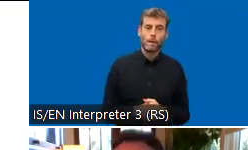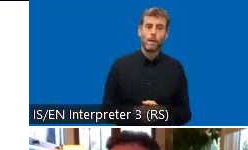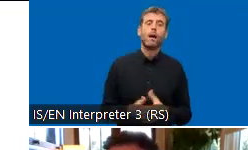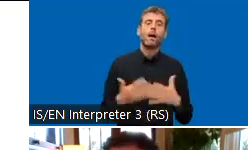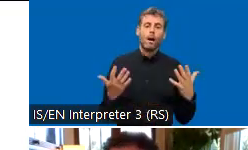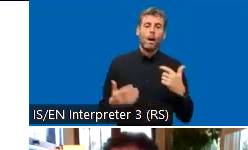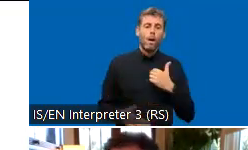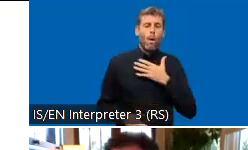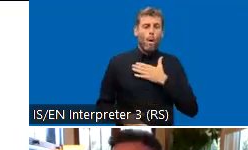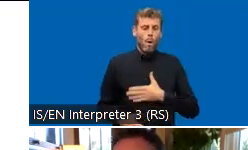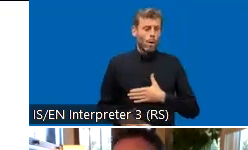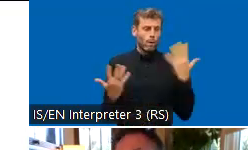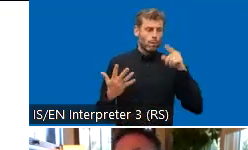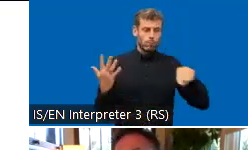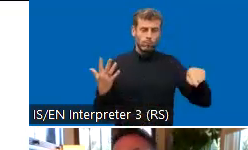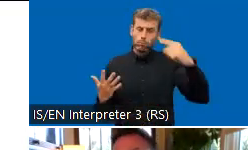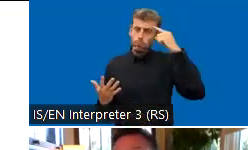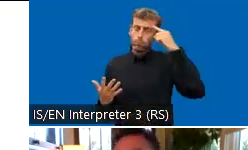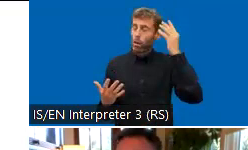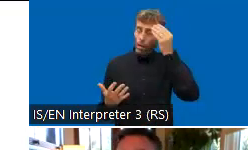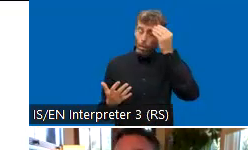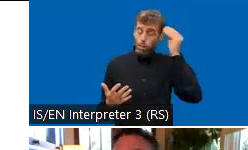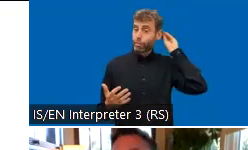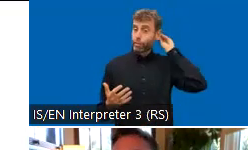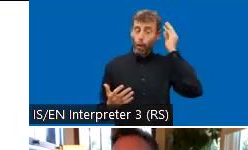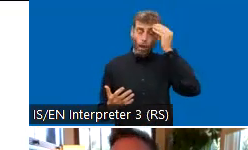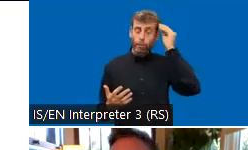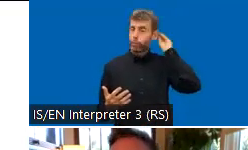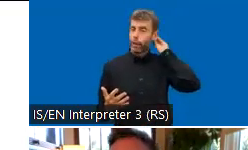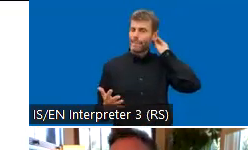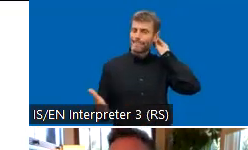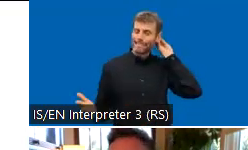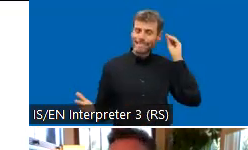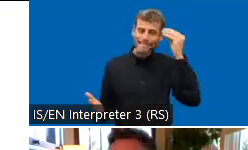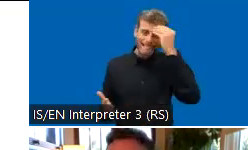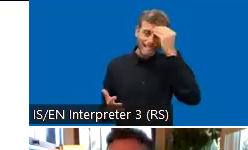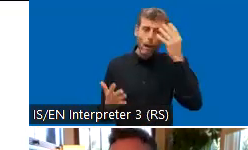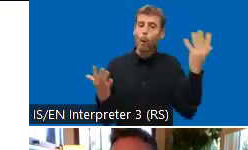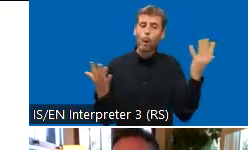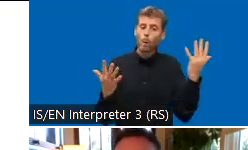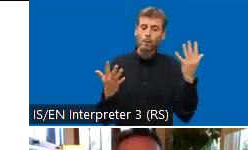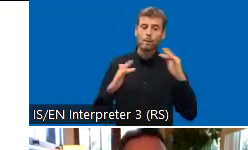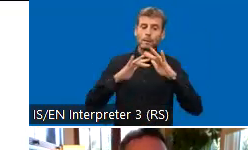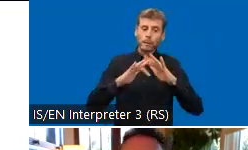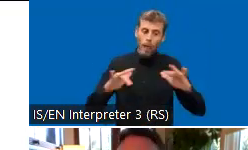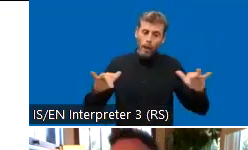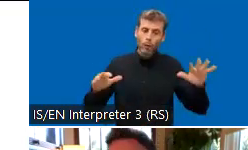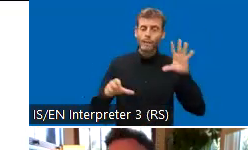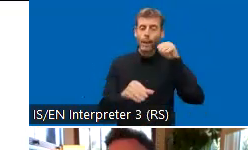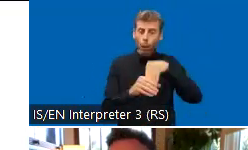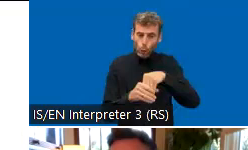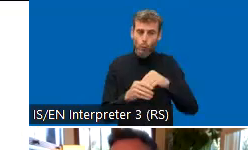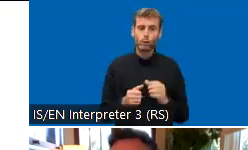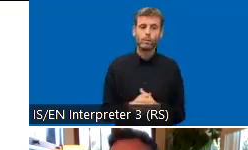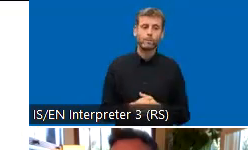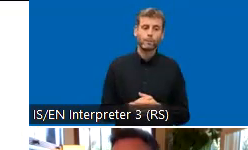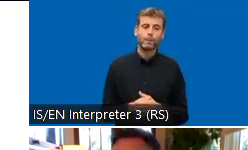the professional education, like our webinar series, things like this event today, we have courses on the Open edX platform and we